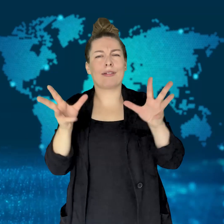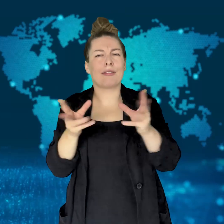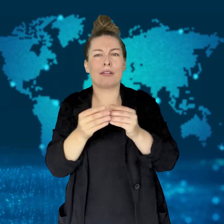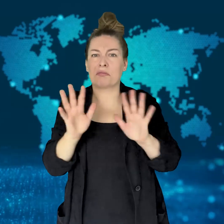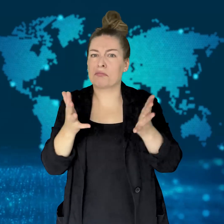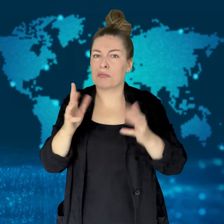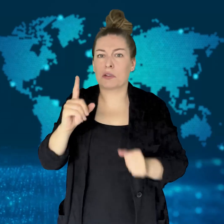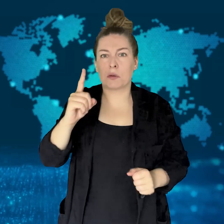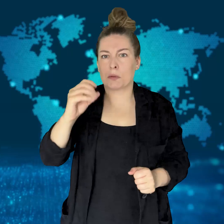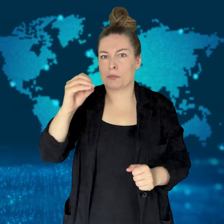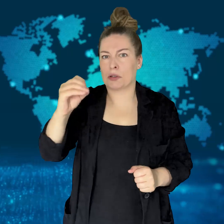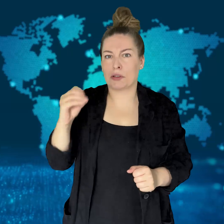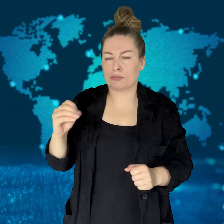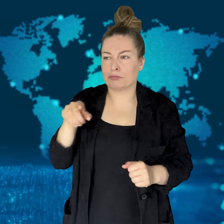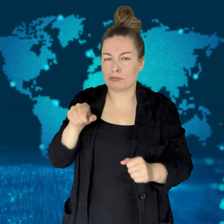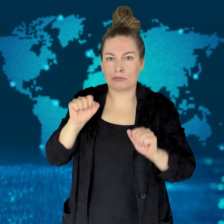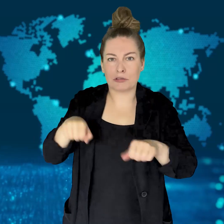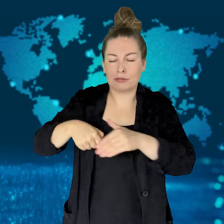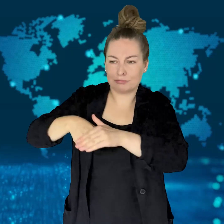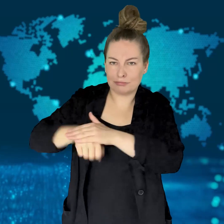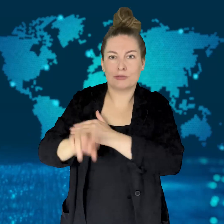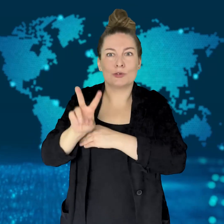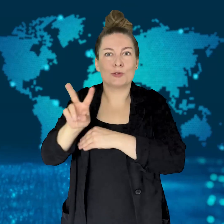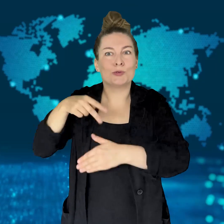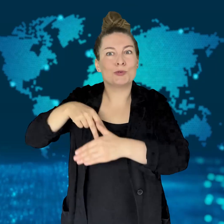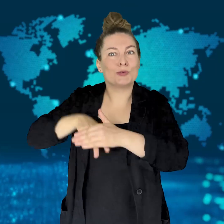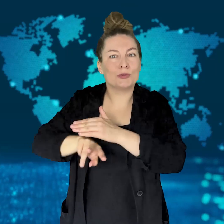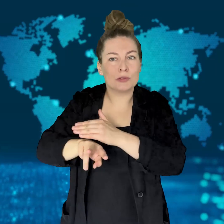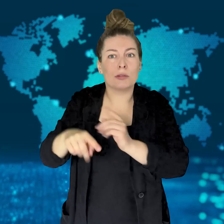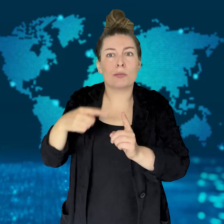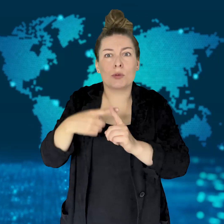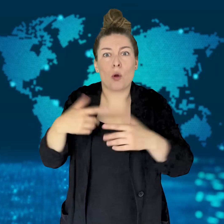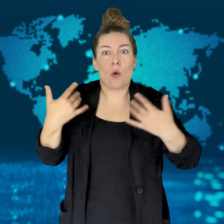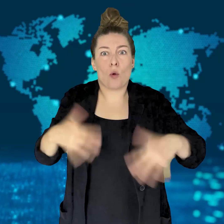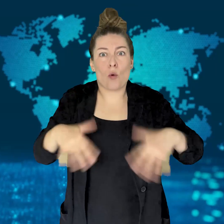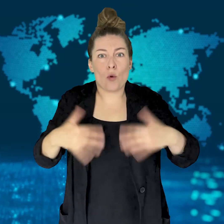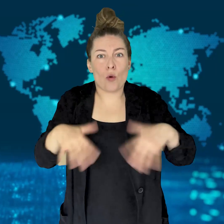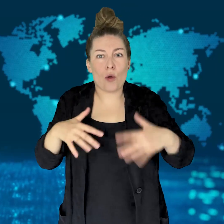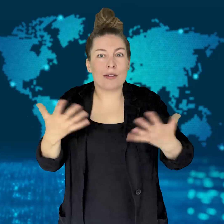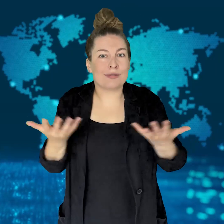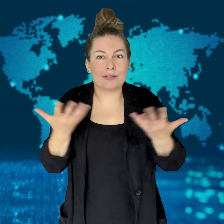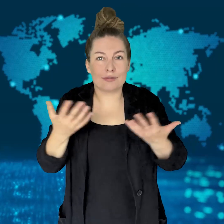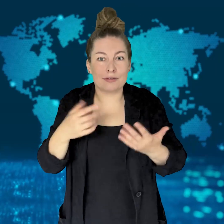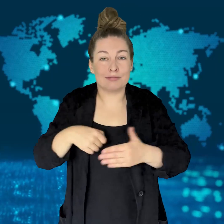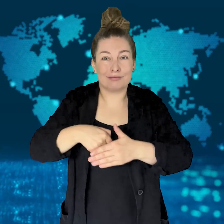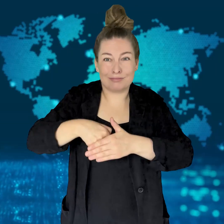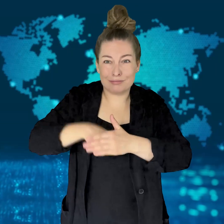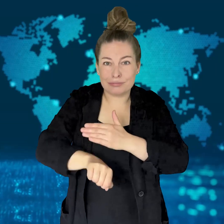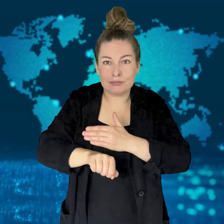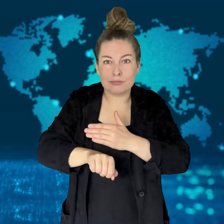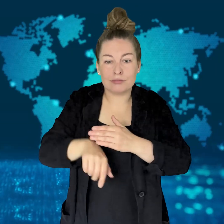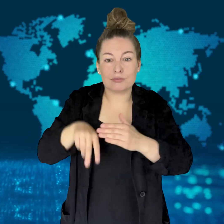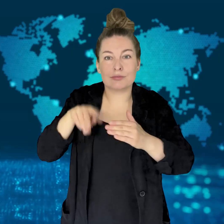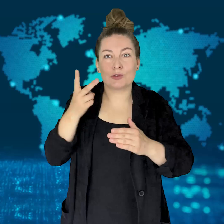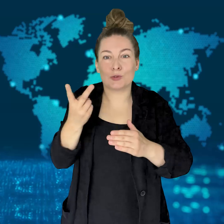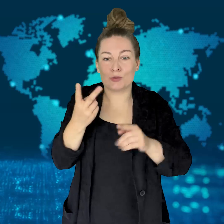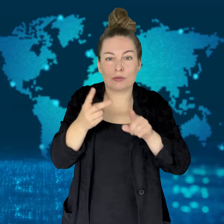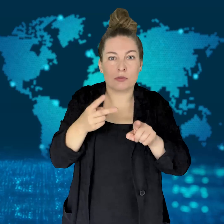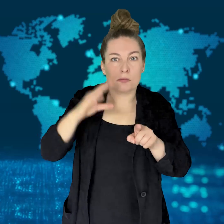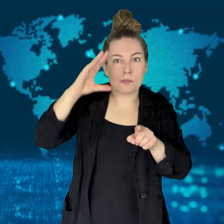elephant twins occur in one percent of births.